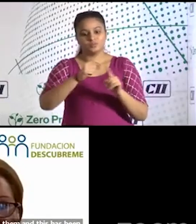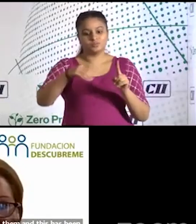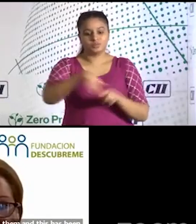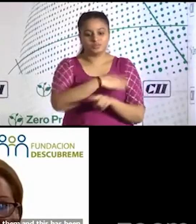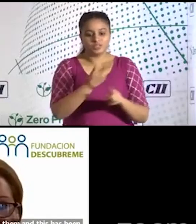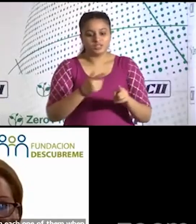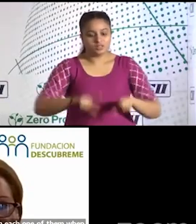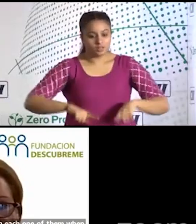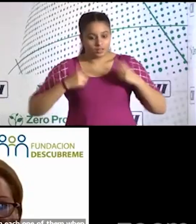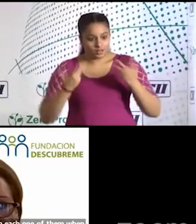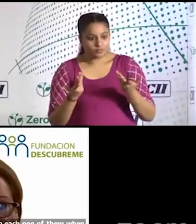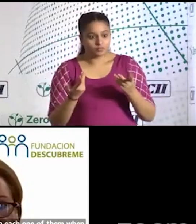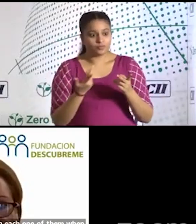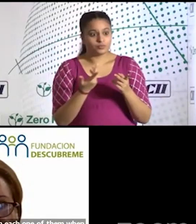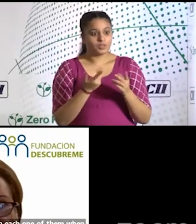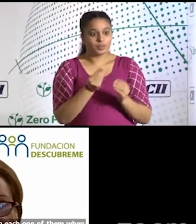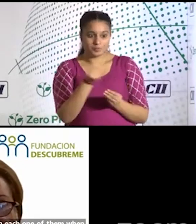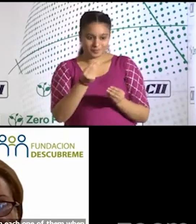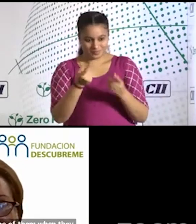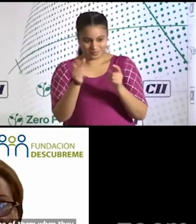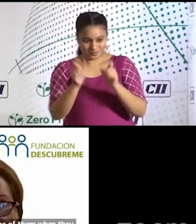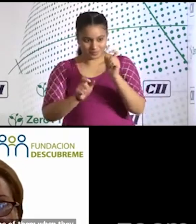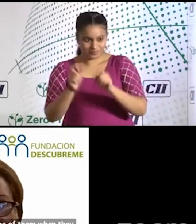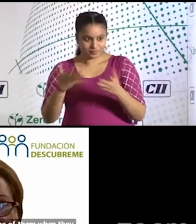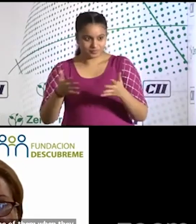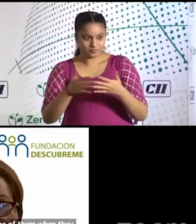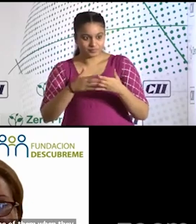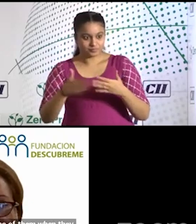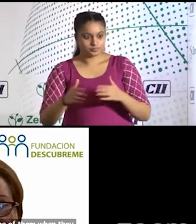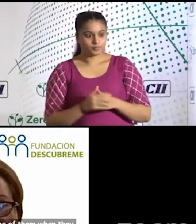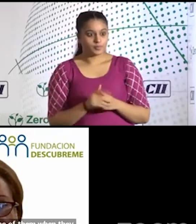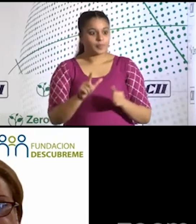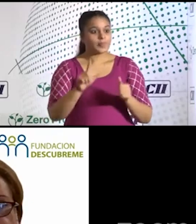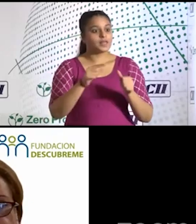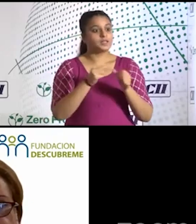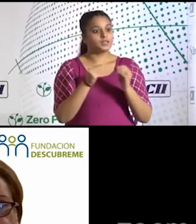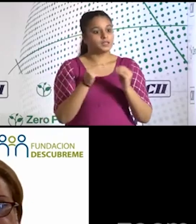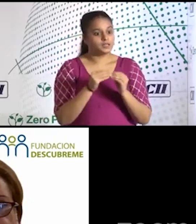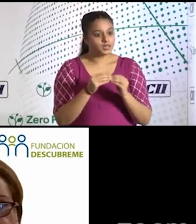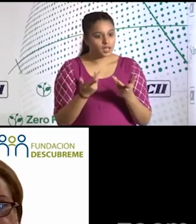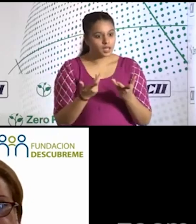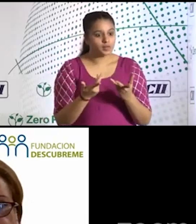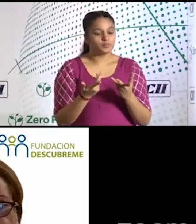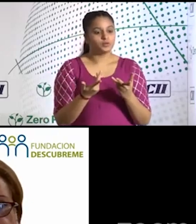And the rest of it is basically a lab and OJT on training, right?